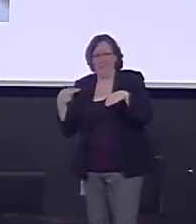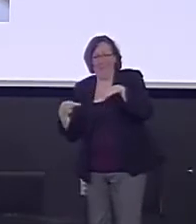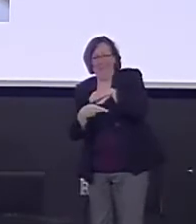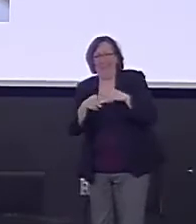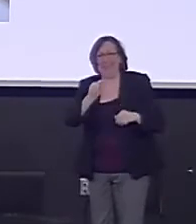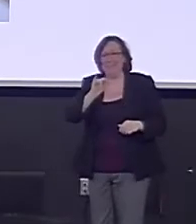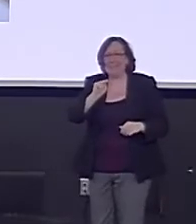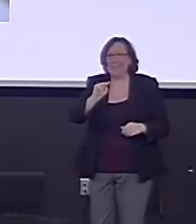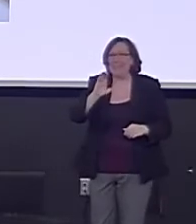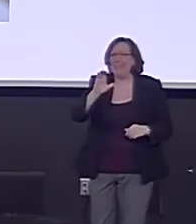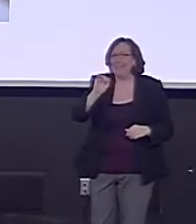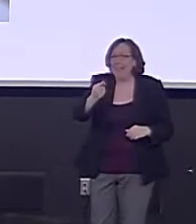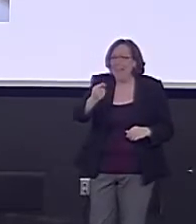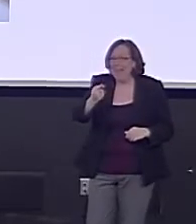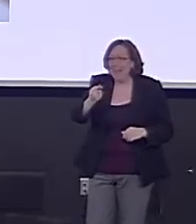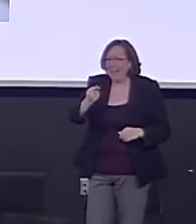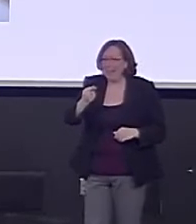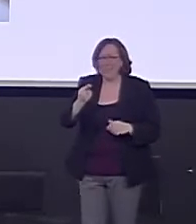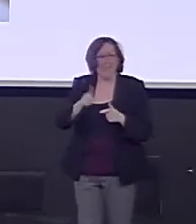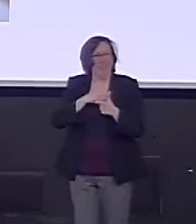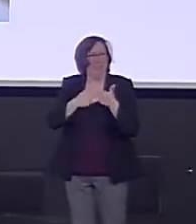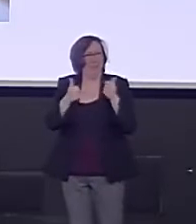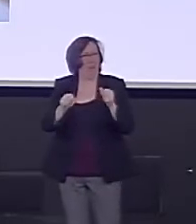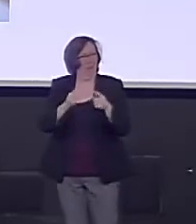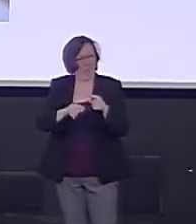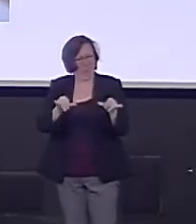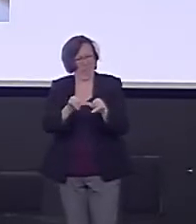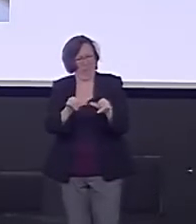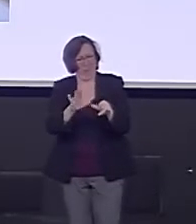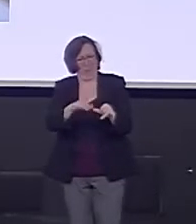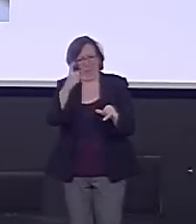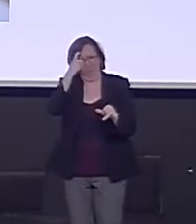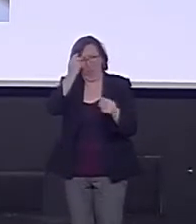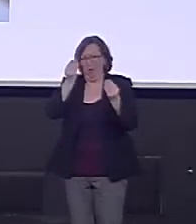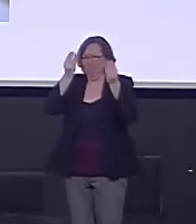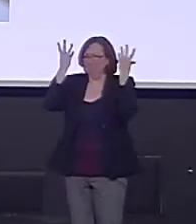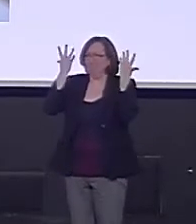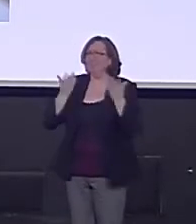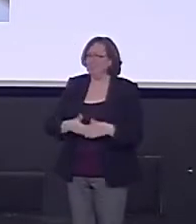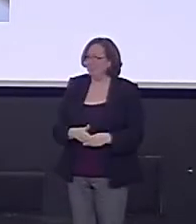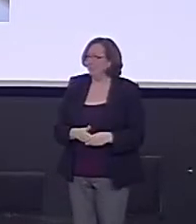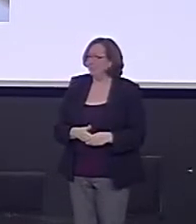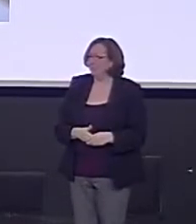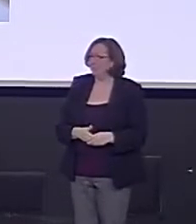and trying to measure their brain's activity. But nonetheless, that's what we do,